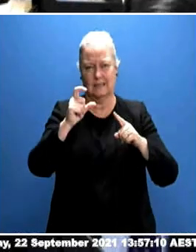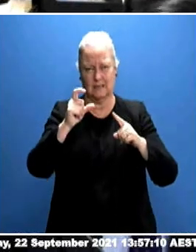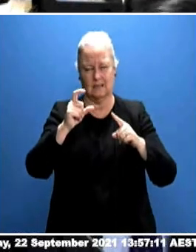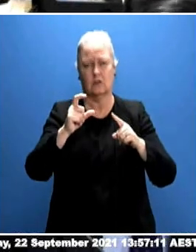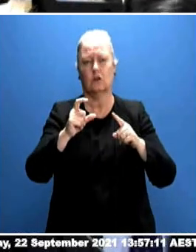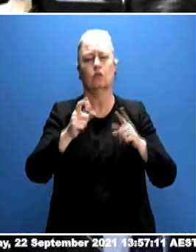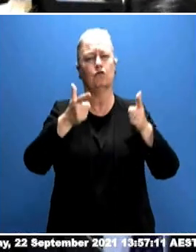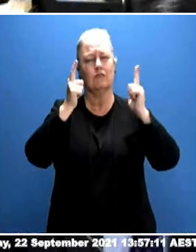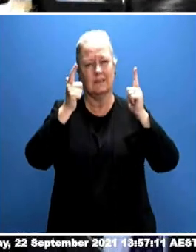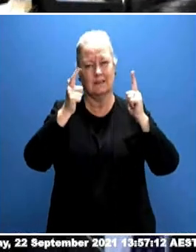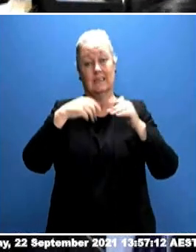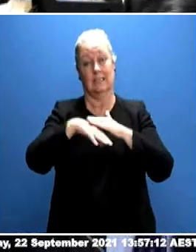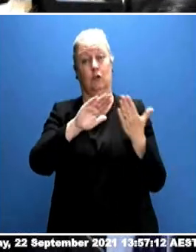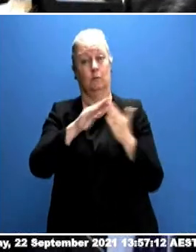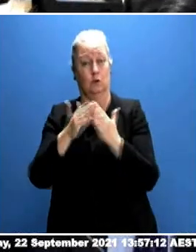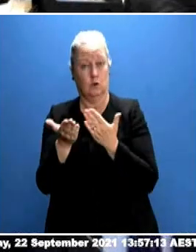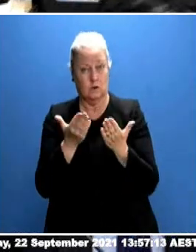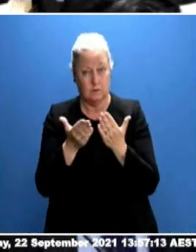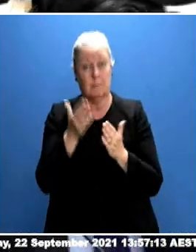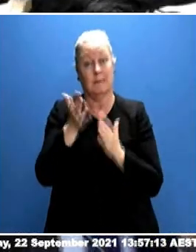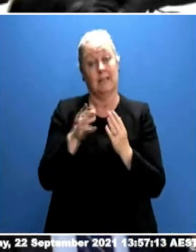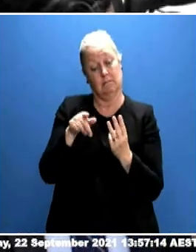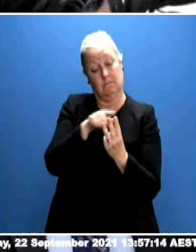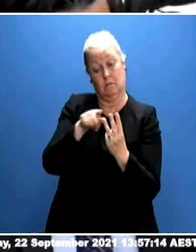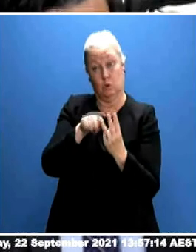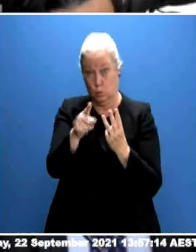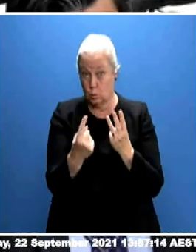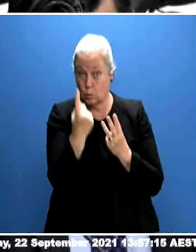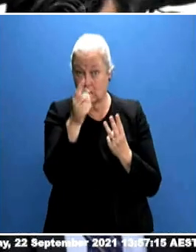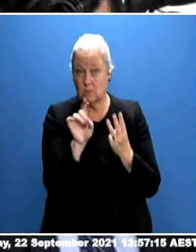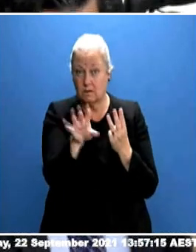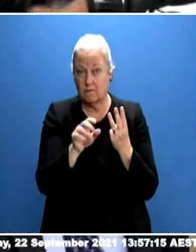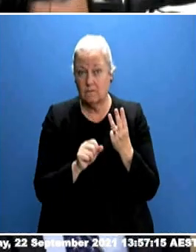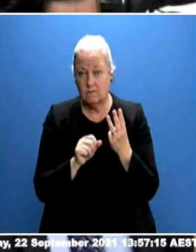Now, you're one of those directors and as you've indicated you're one of the